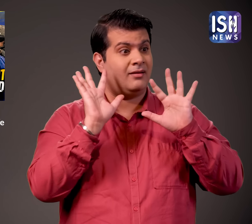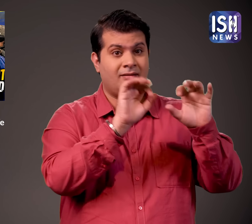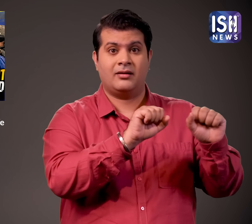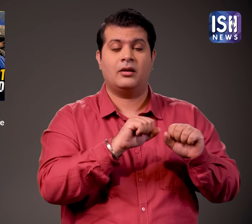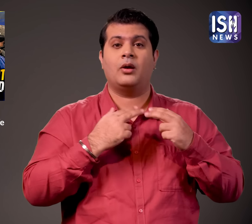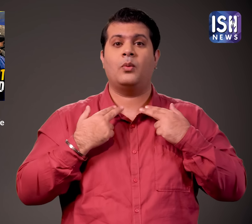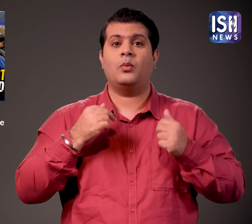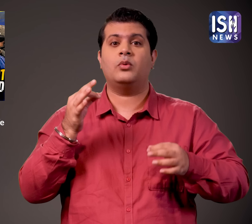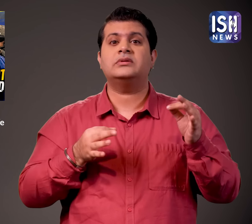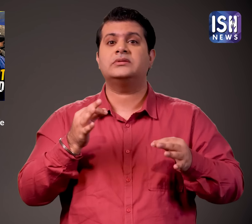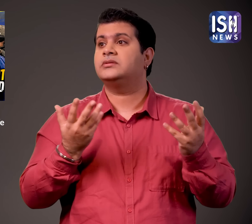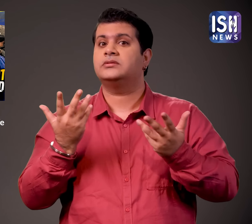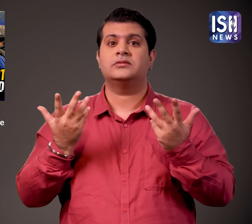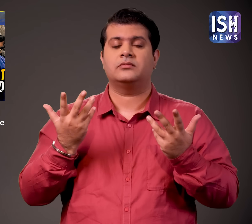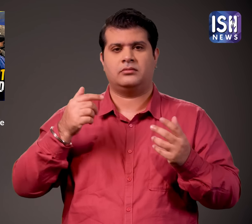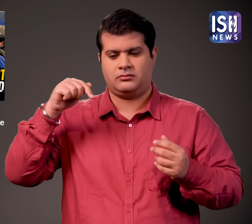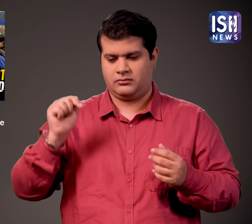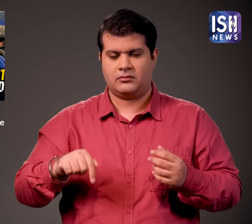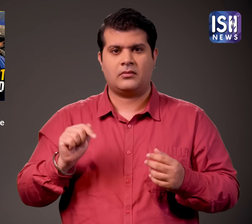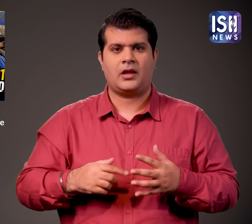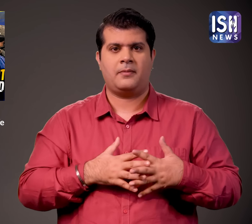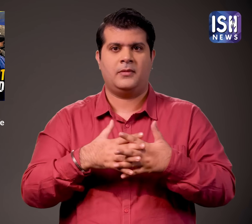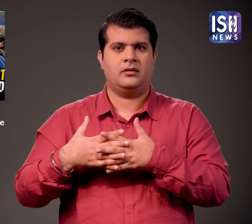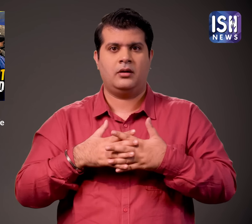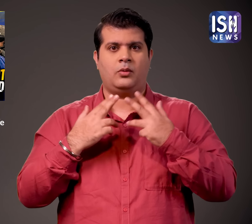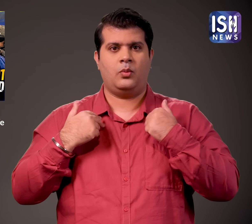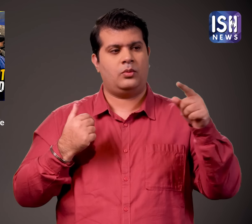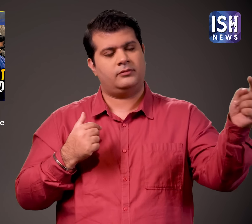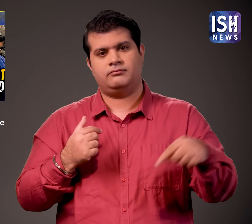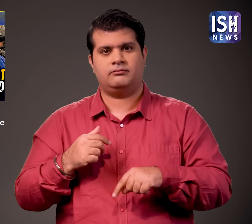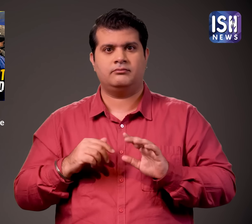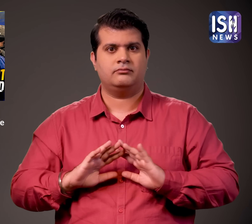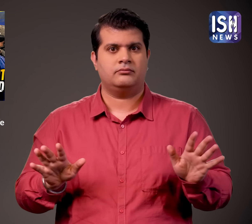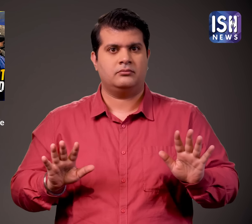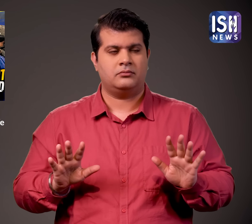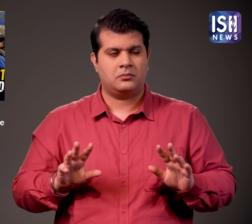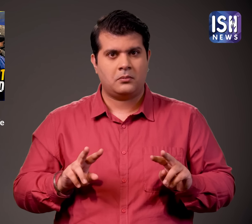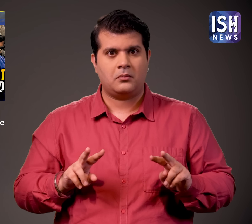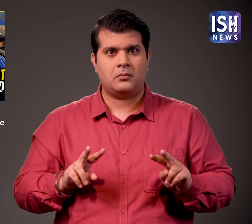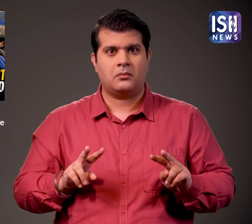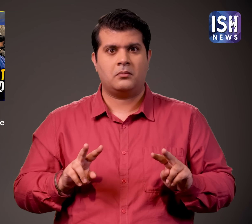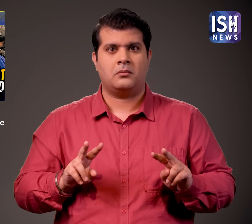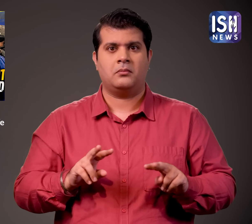Thus, both Maduro and Cilia Flores will now face American justice in U.S. courts.